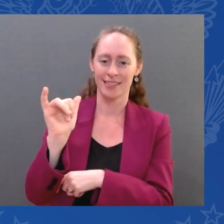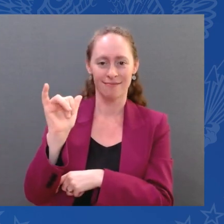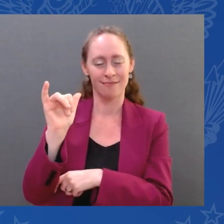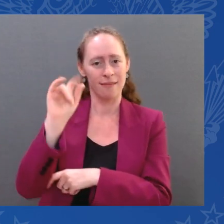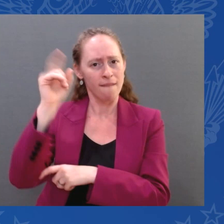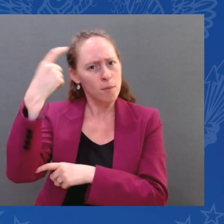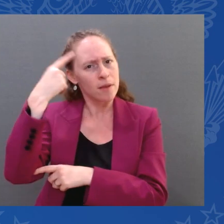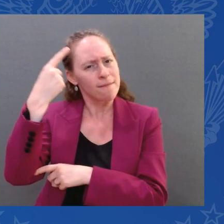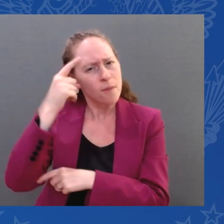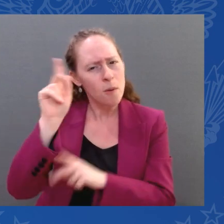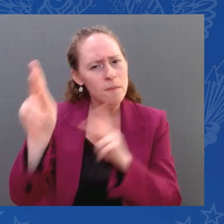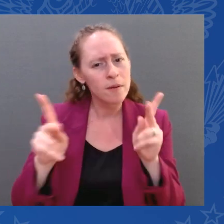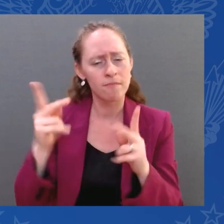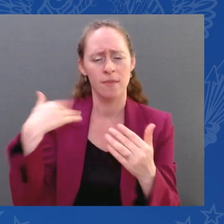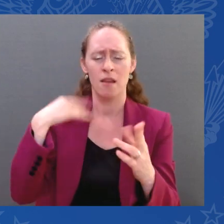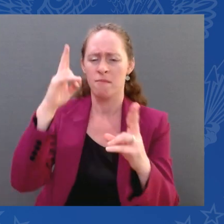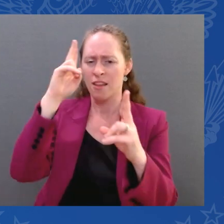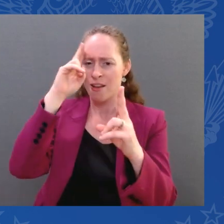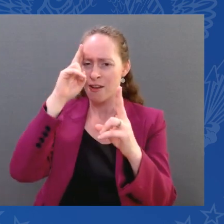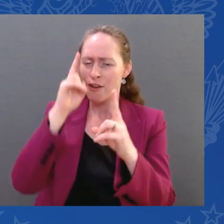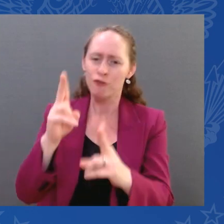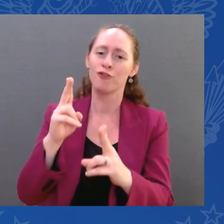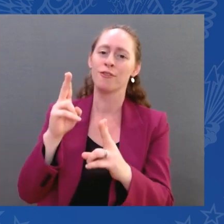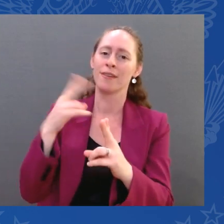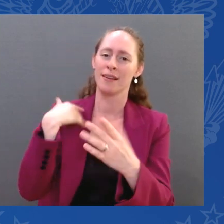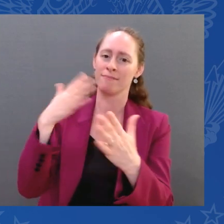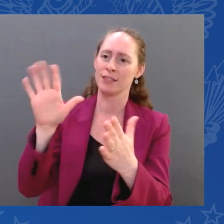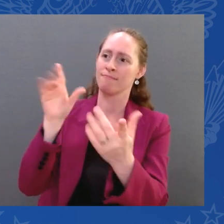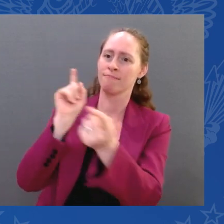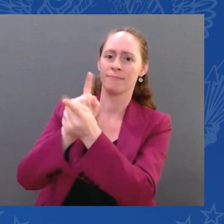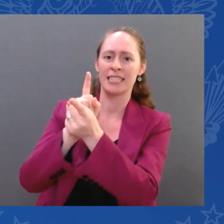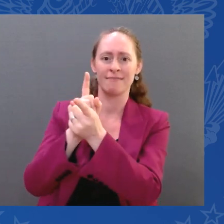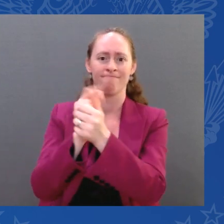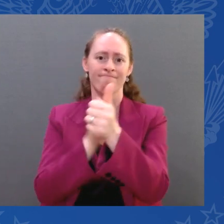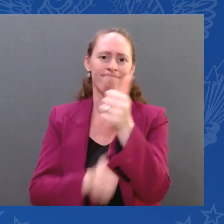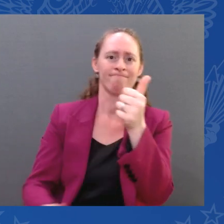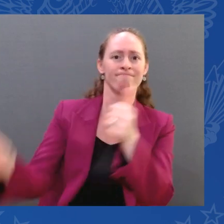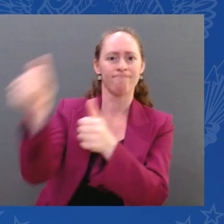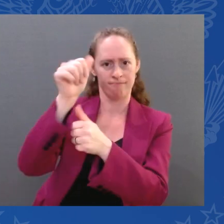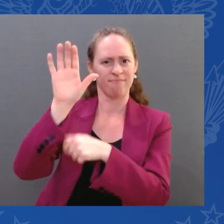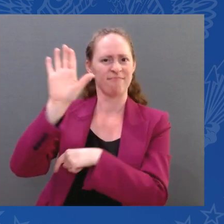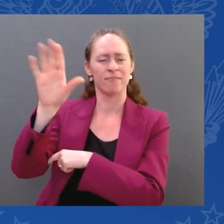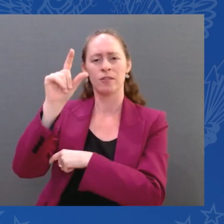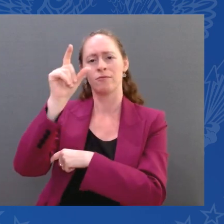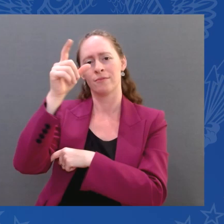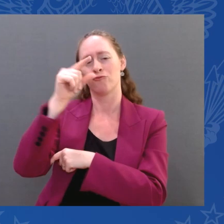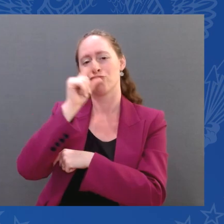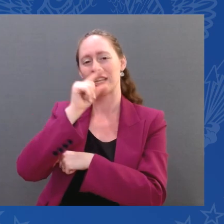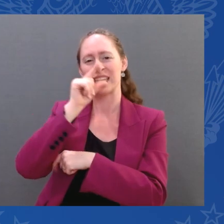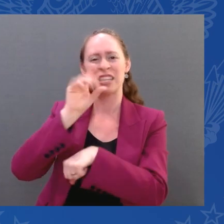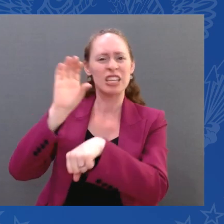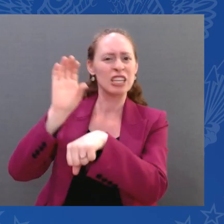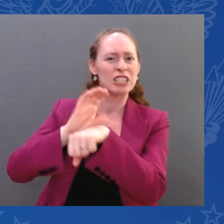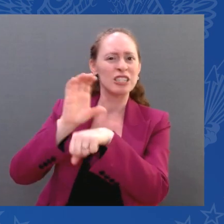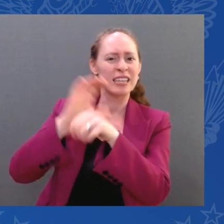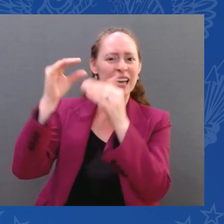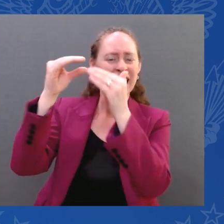which is a great honor. This is the 100th anniversary of the Greek Orthodox Church in America. We honor one of the most dedicated leaders,